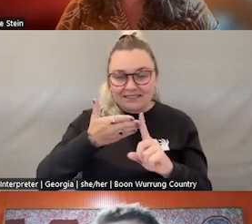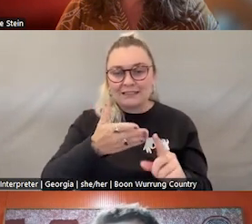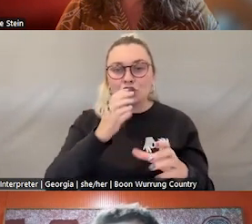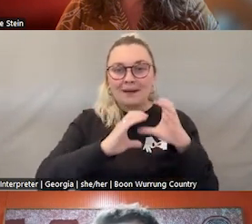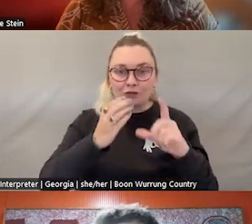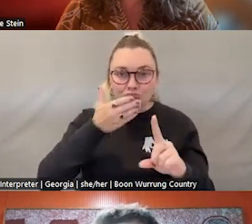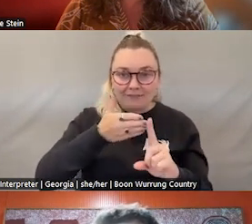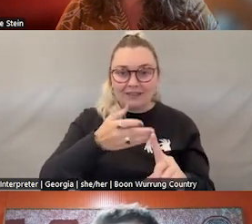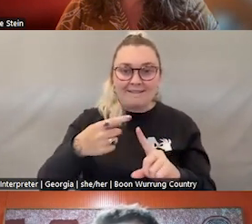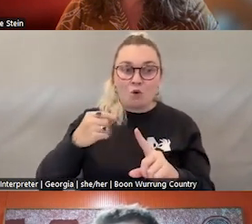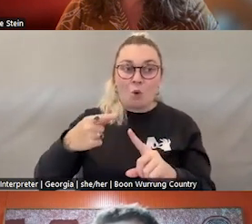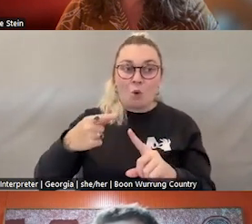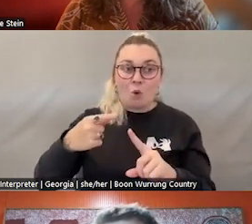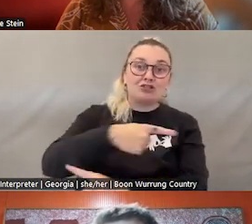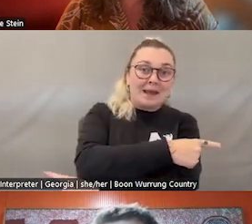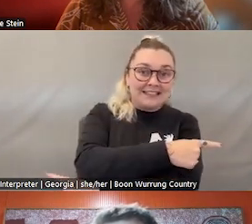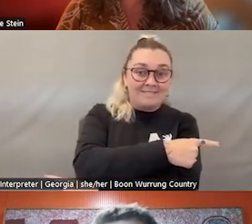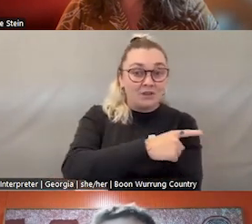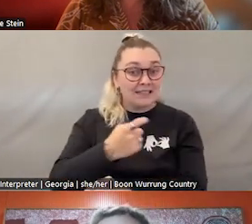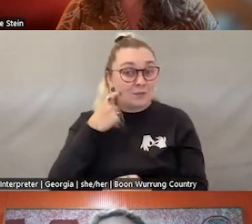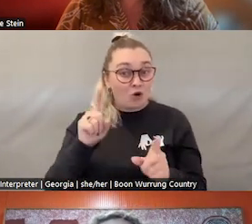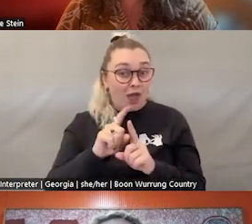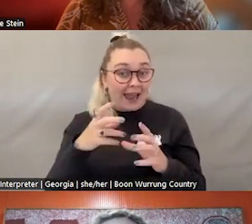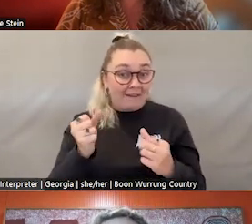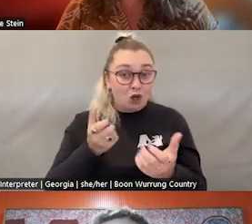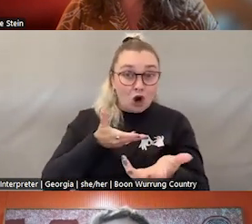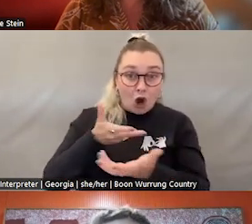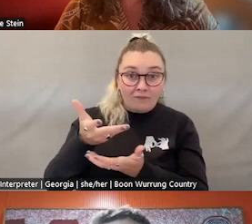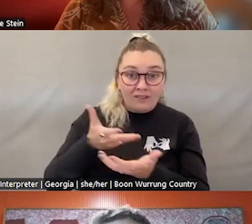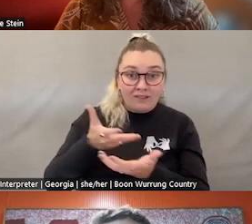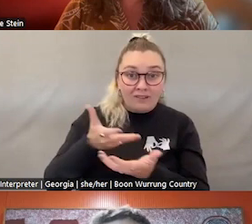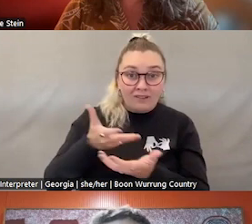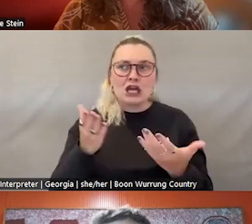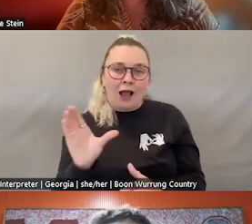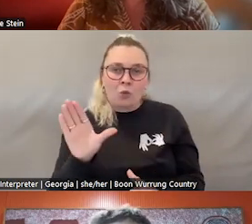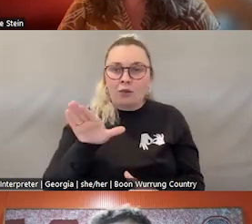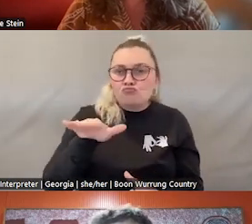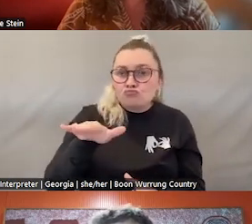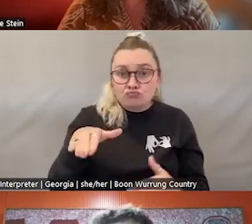retrospectively cashback isn't as simple as having a conversation casually gimmick